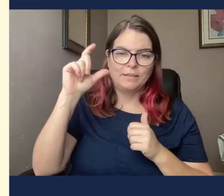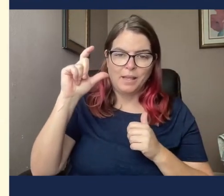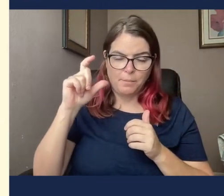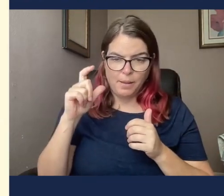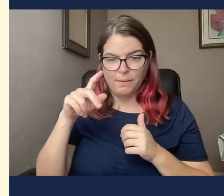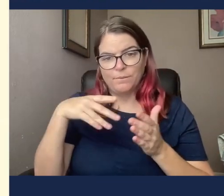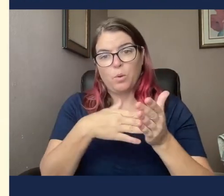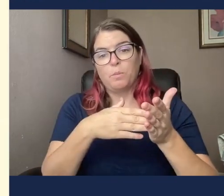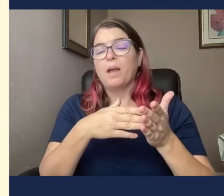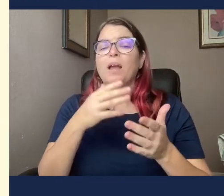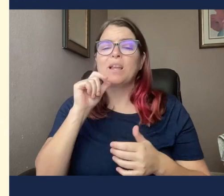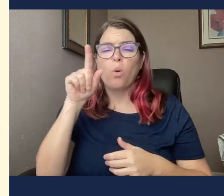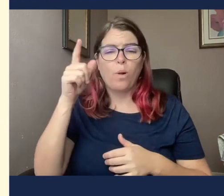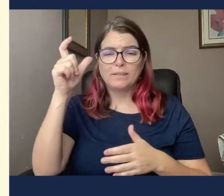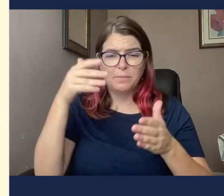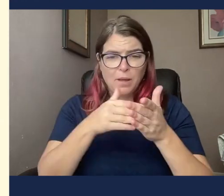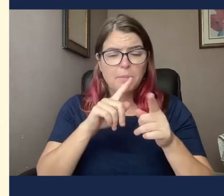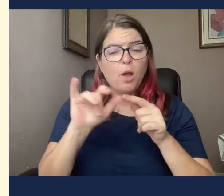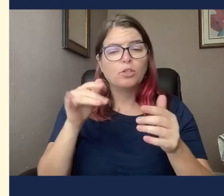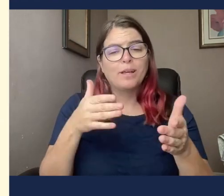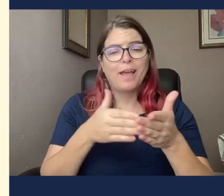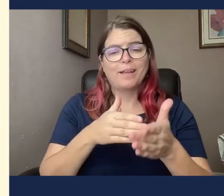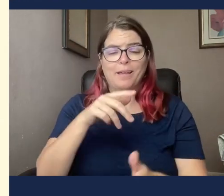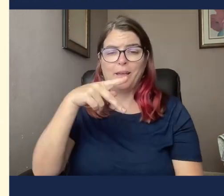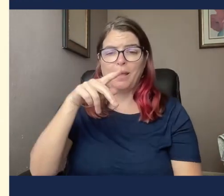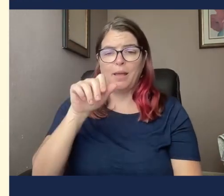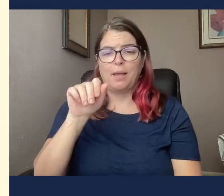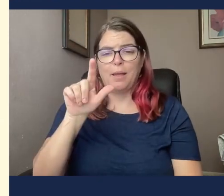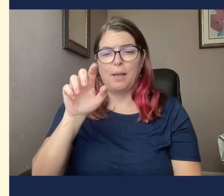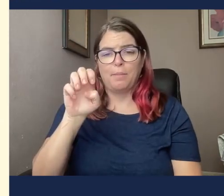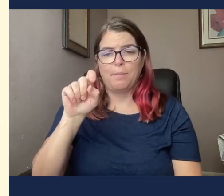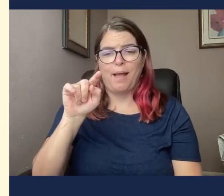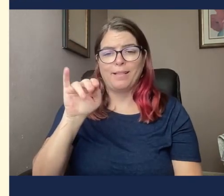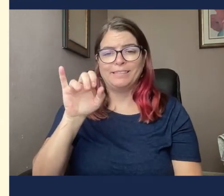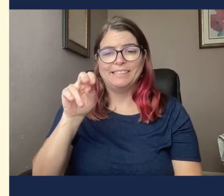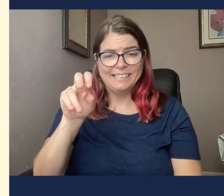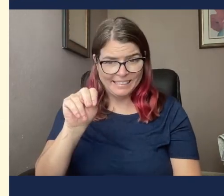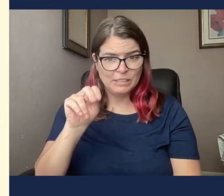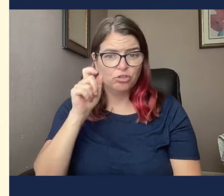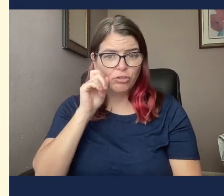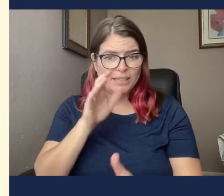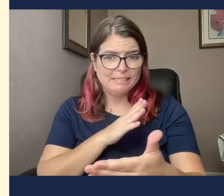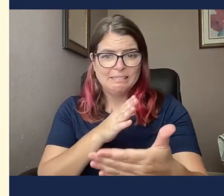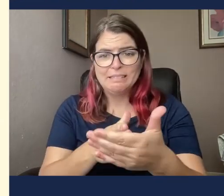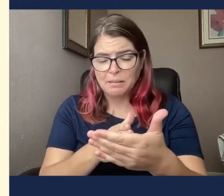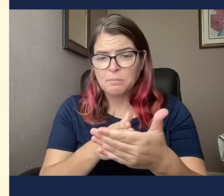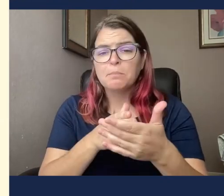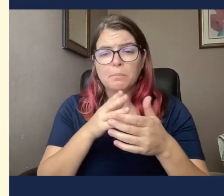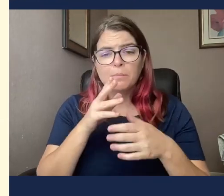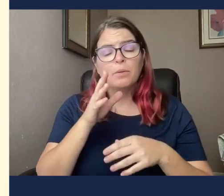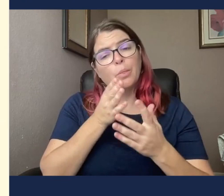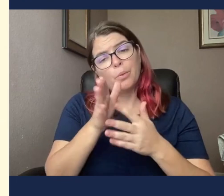then encourage you to sign up to our list serve because we're always updating people with new information about Muslim